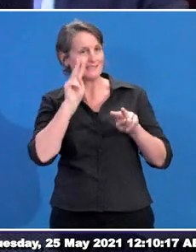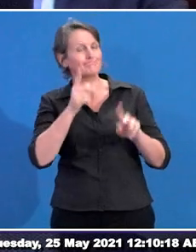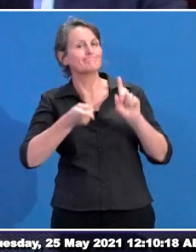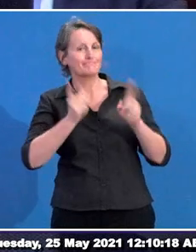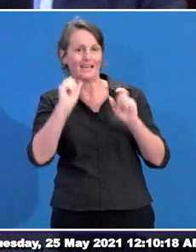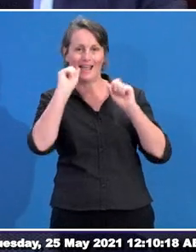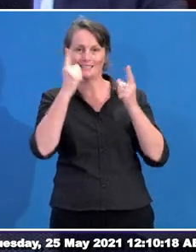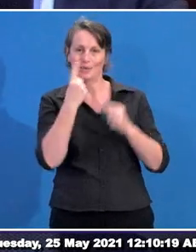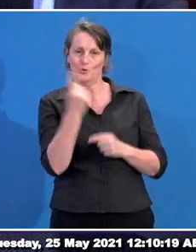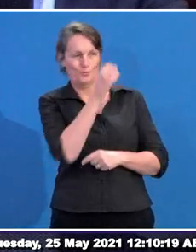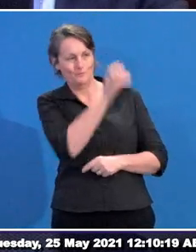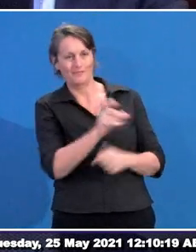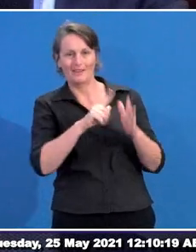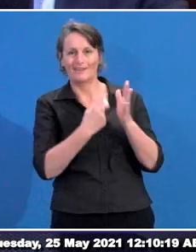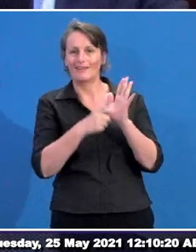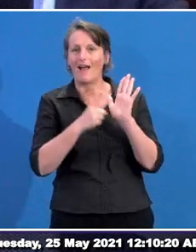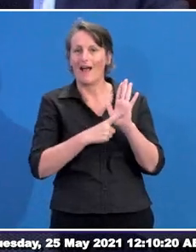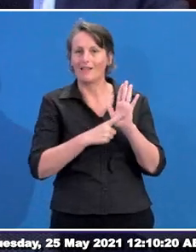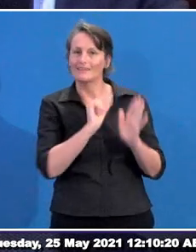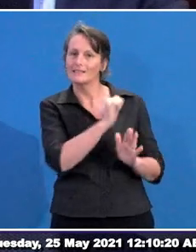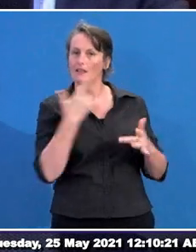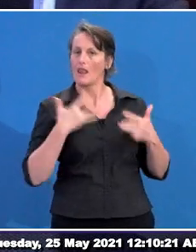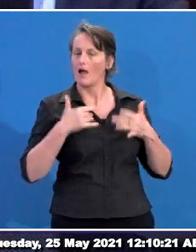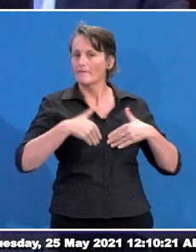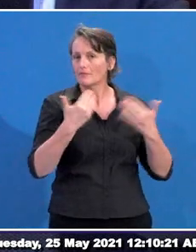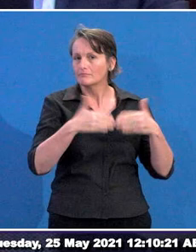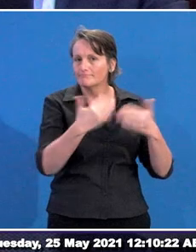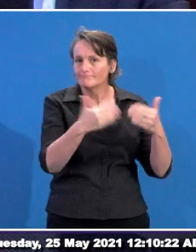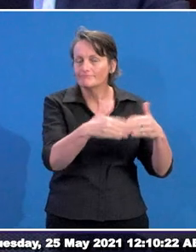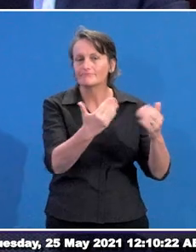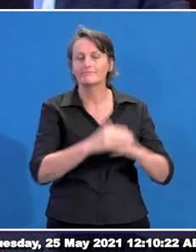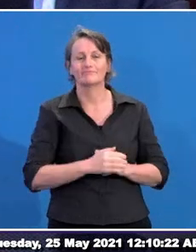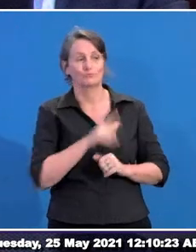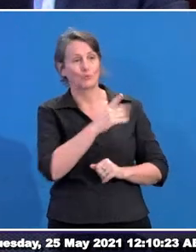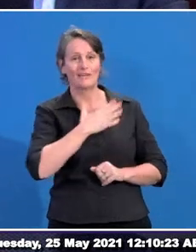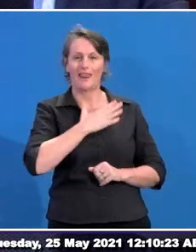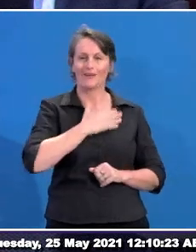about Carl's day-to-day life. The things he enjoys doing,